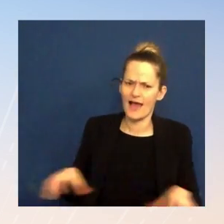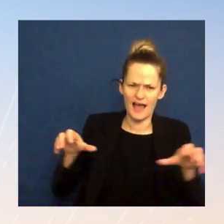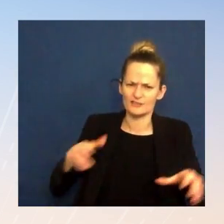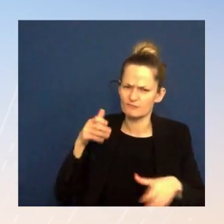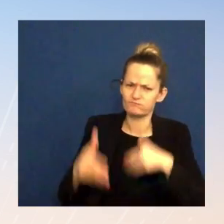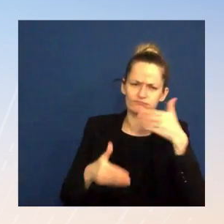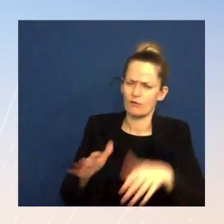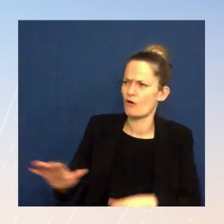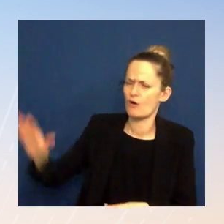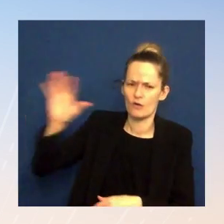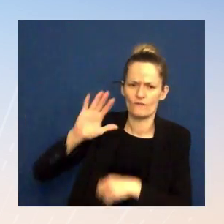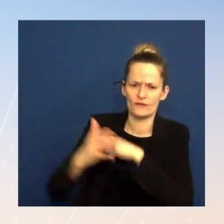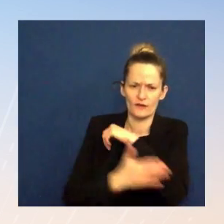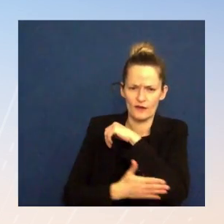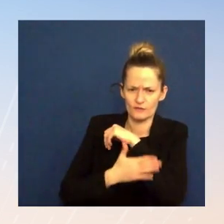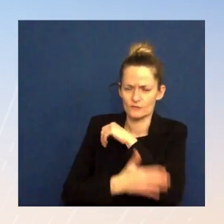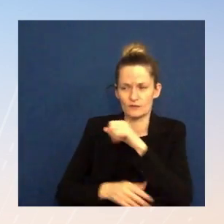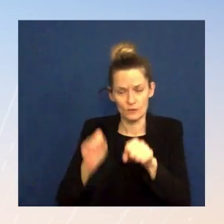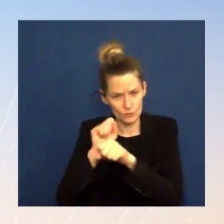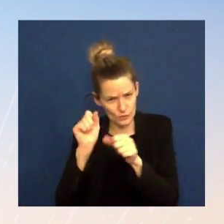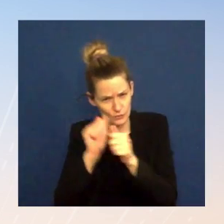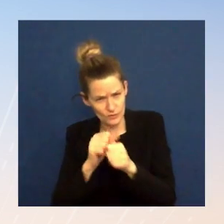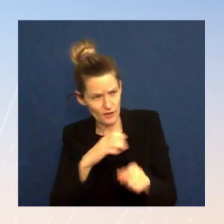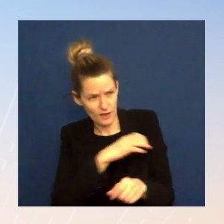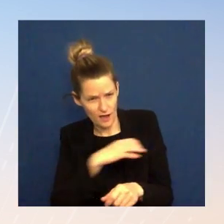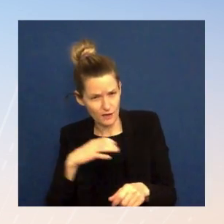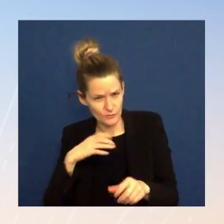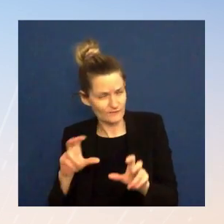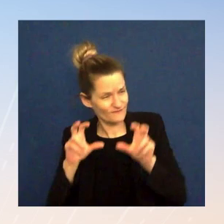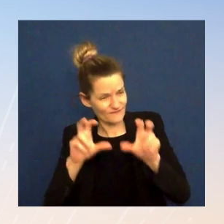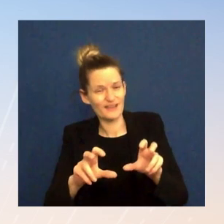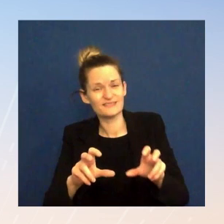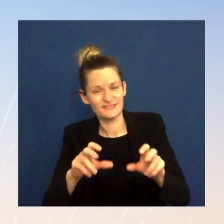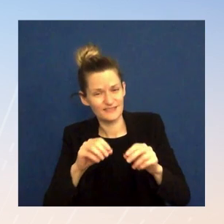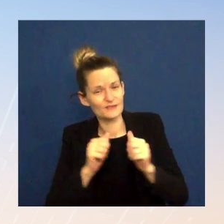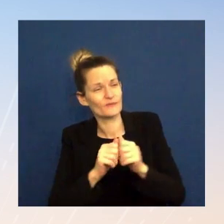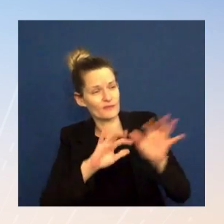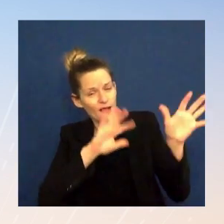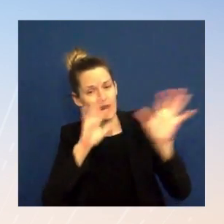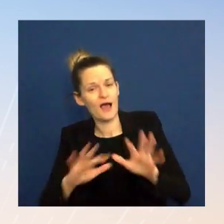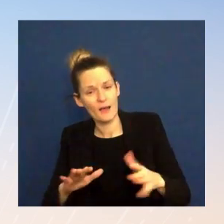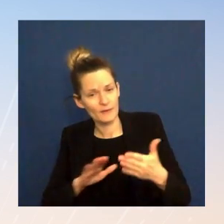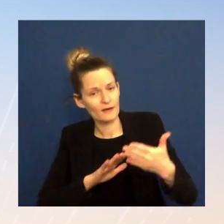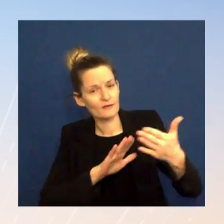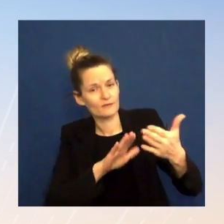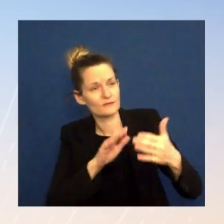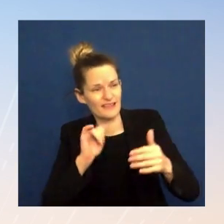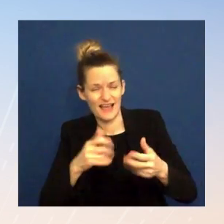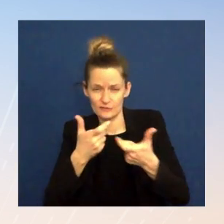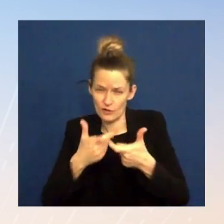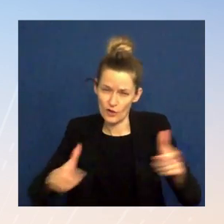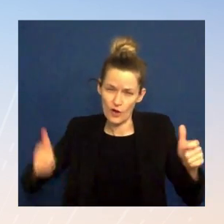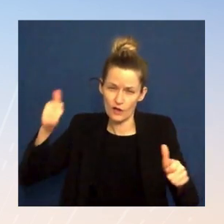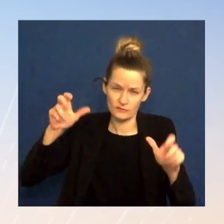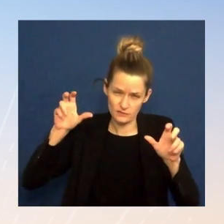in addressing the climate crisis -- the largest, by many times, in history. So, that is what we're working toward. The Press: Jen? >> Ms. Psaki: Go ahead.